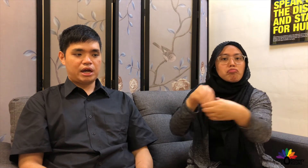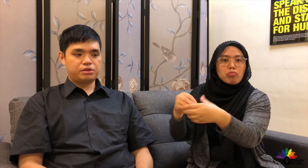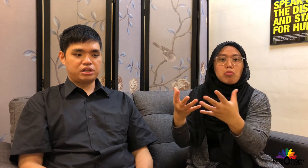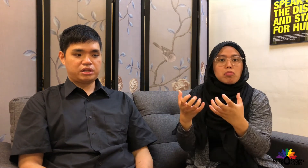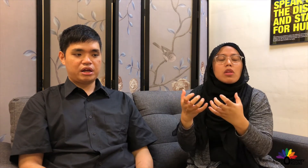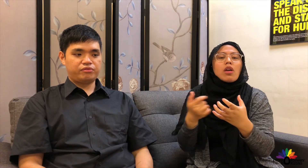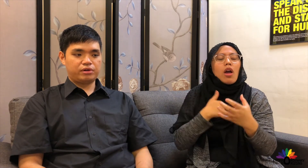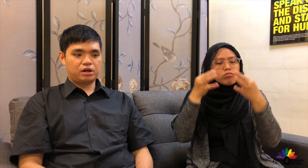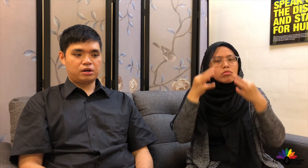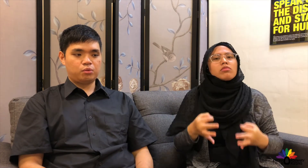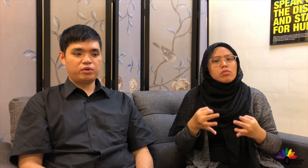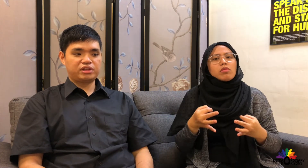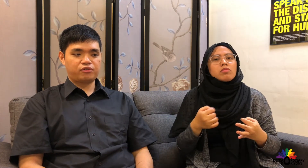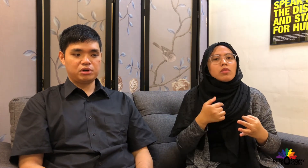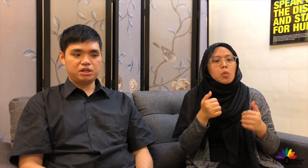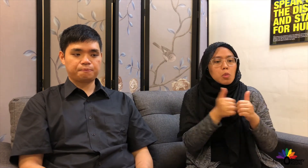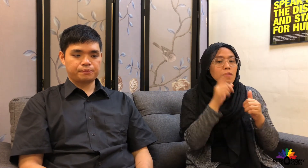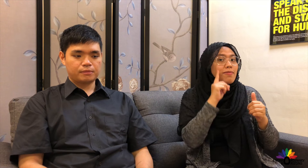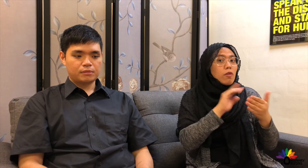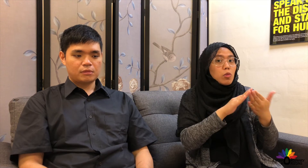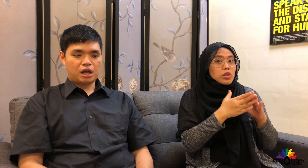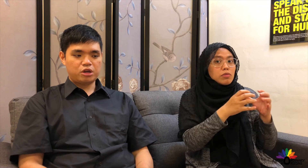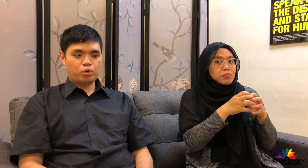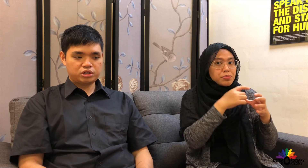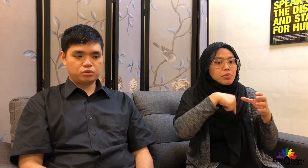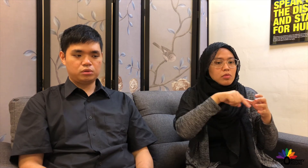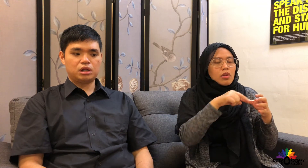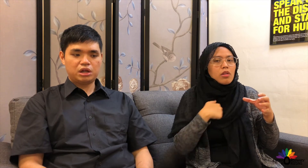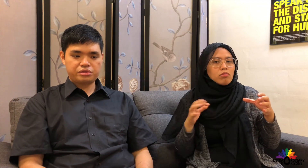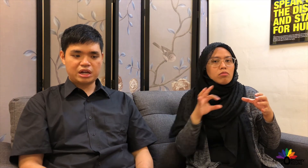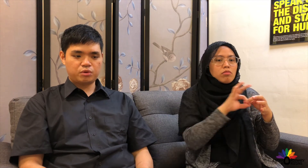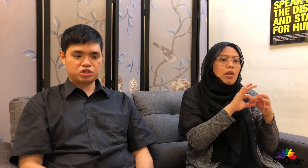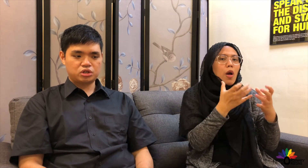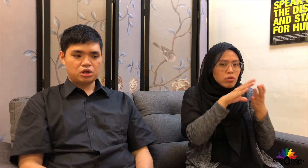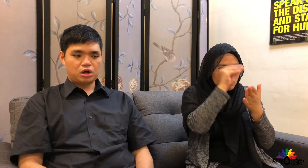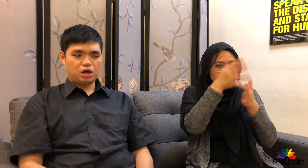I decided that with the deaf community, I wanted to learn sign language,